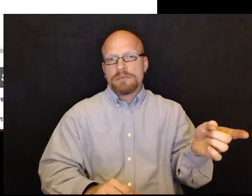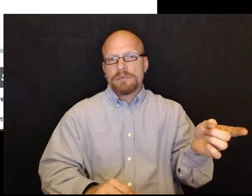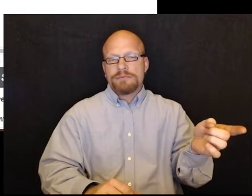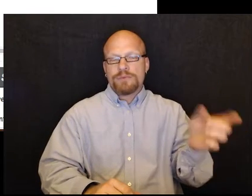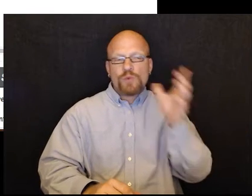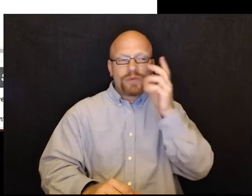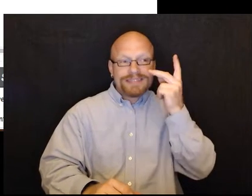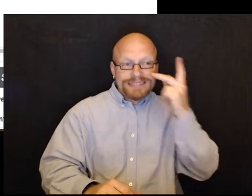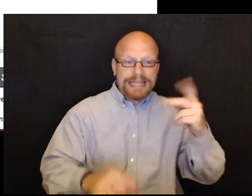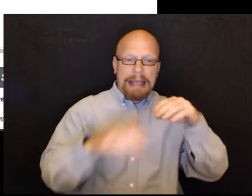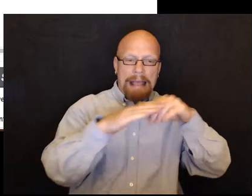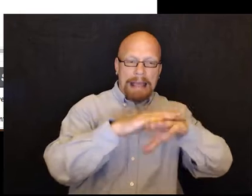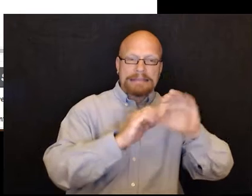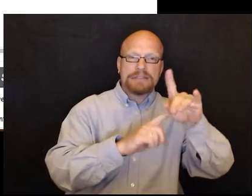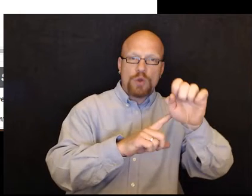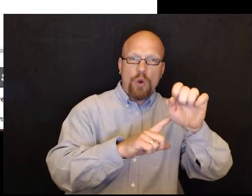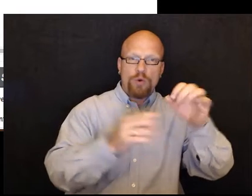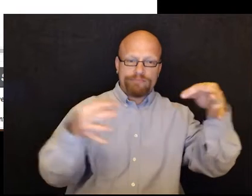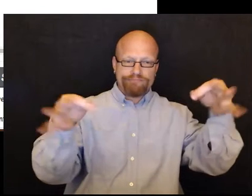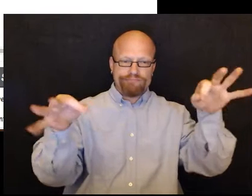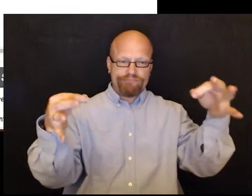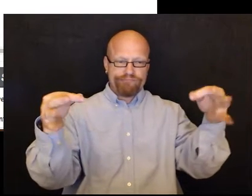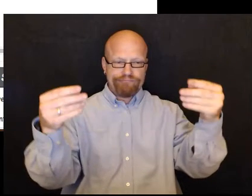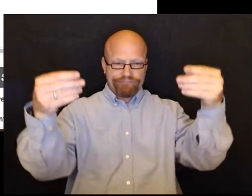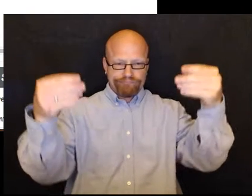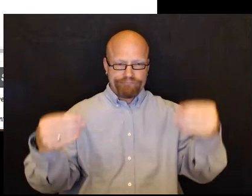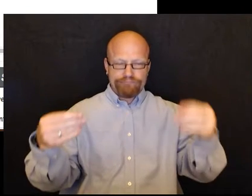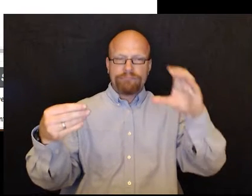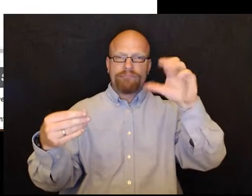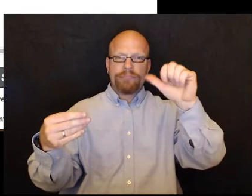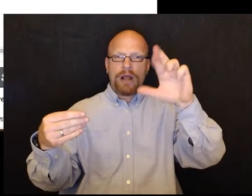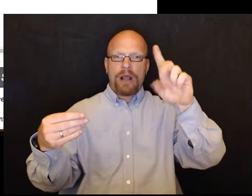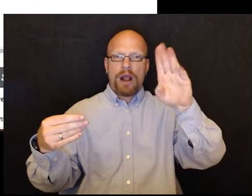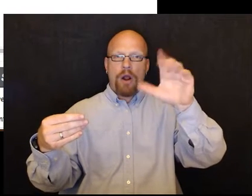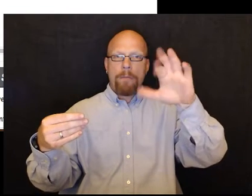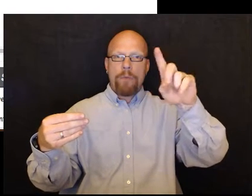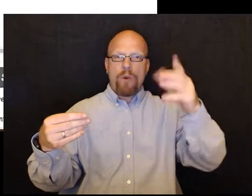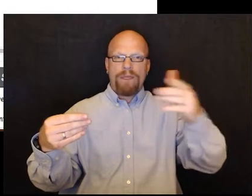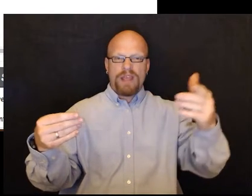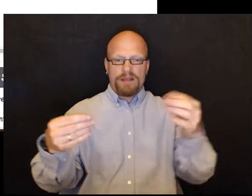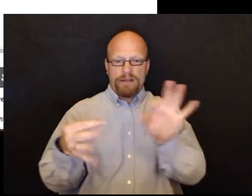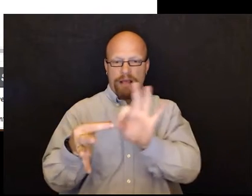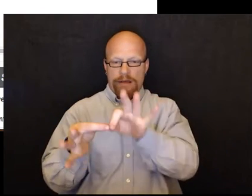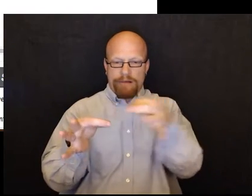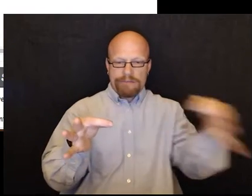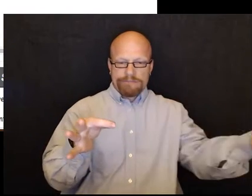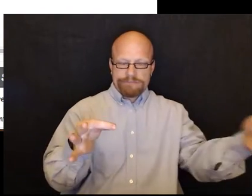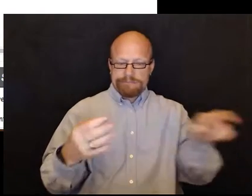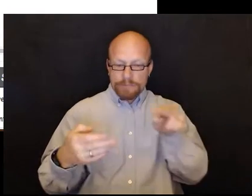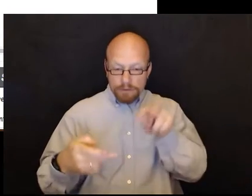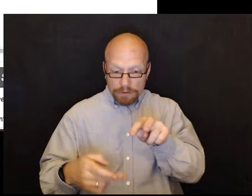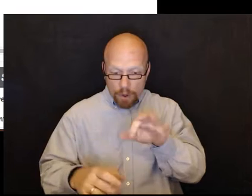going to the store or visiting the store online and to see how to purchase that